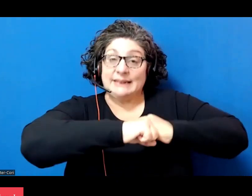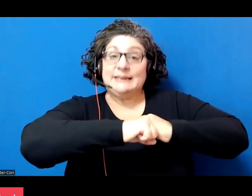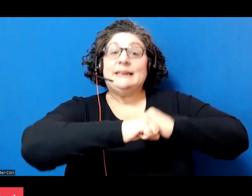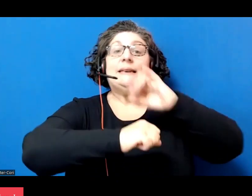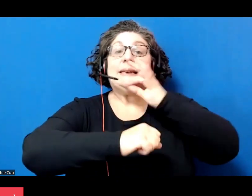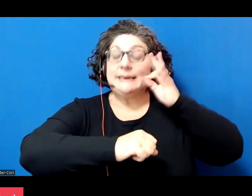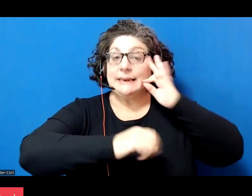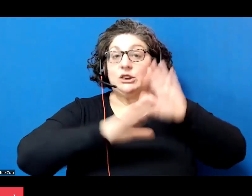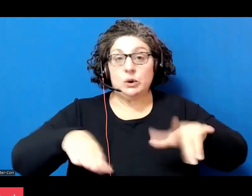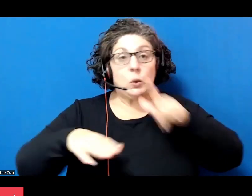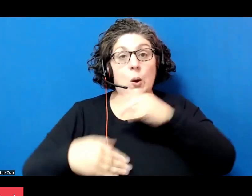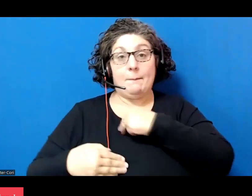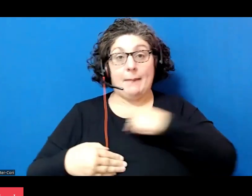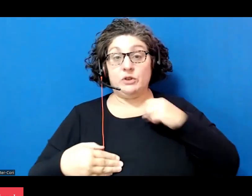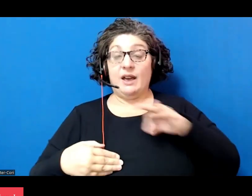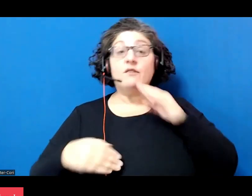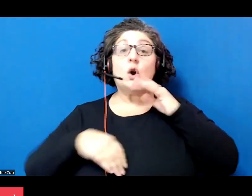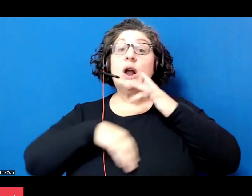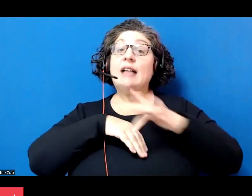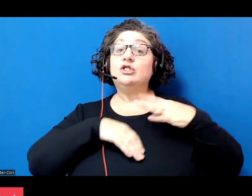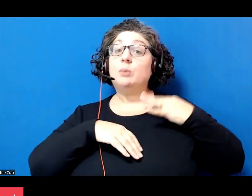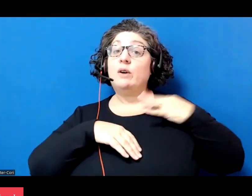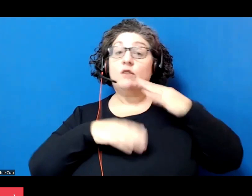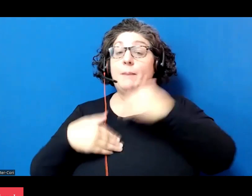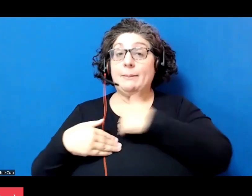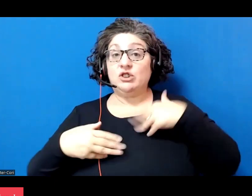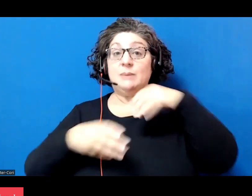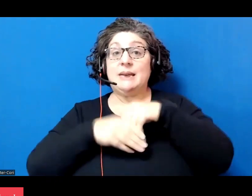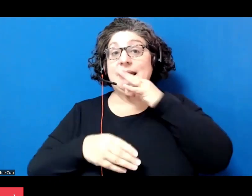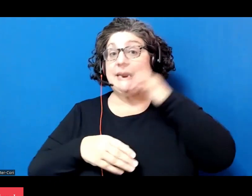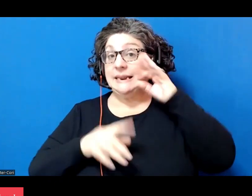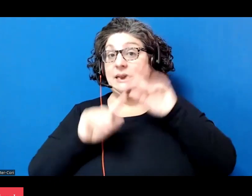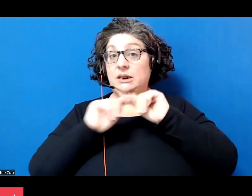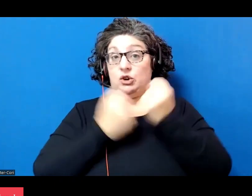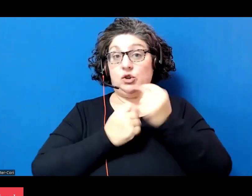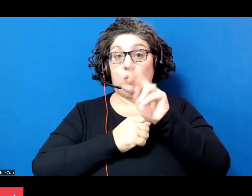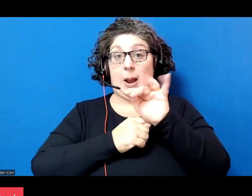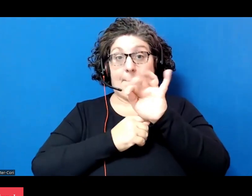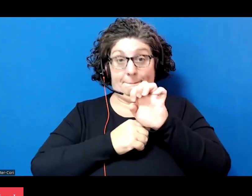are members of or eligible for membership in an Indian tribe.